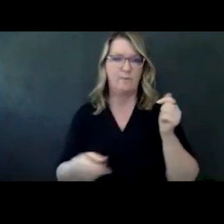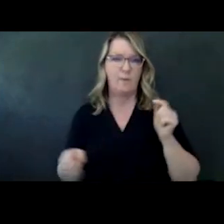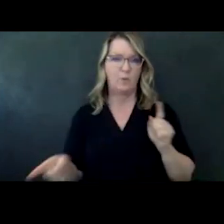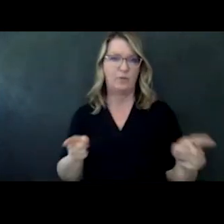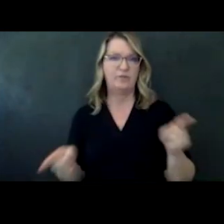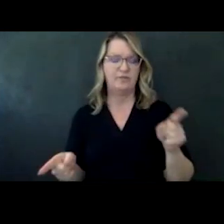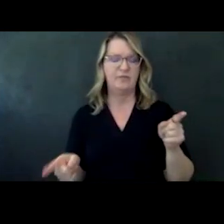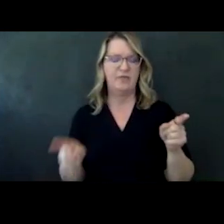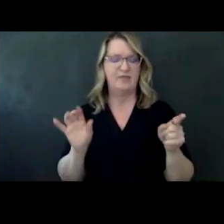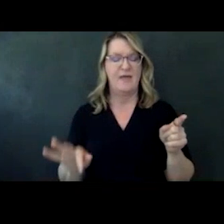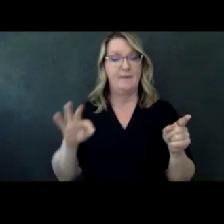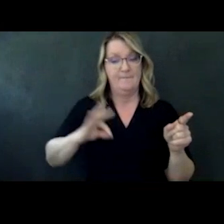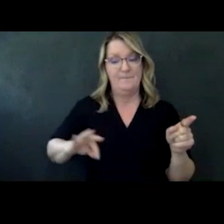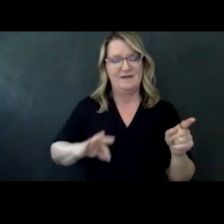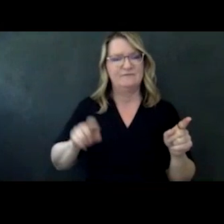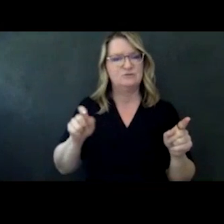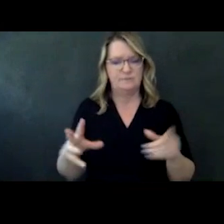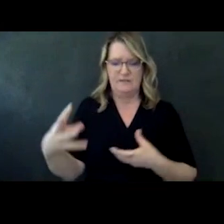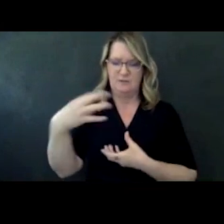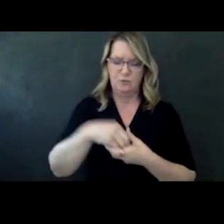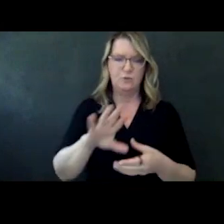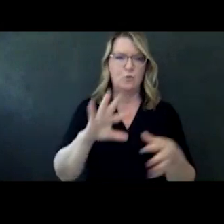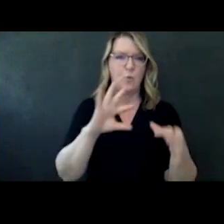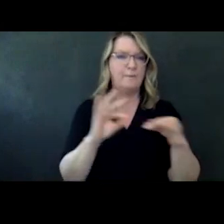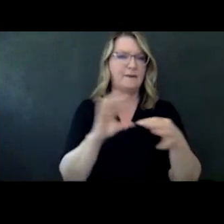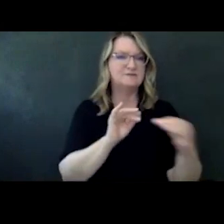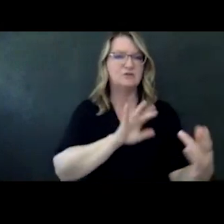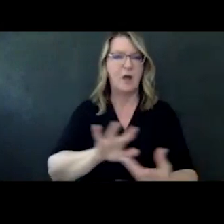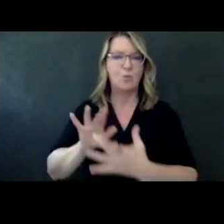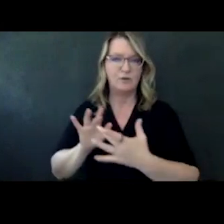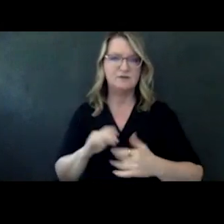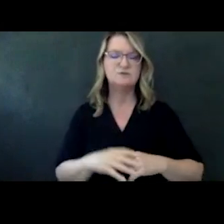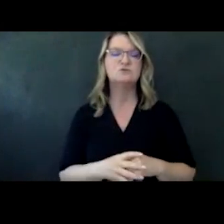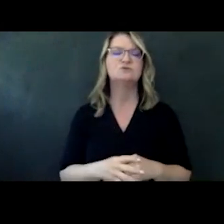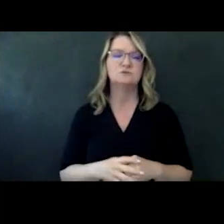messaging and outreach you do. Developing a mutually beneficial relationship to know what